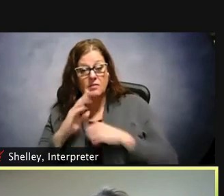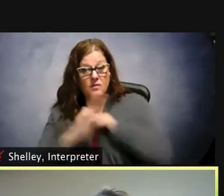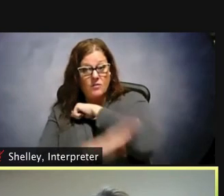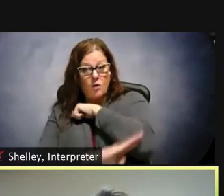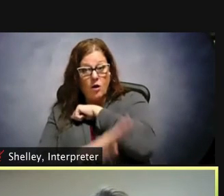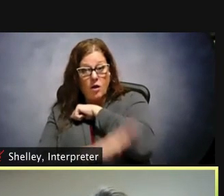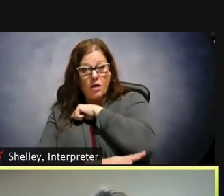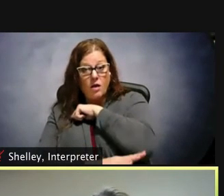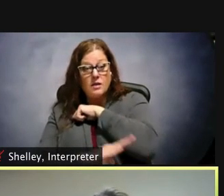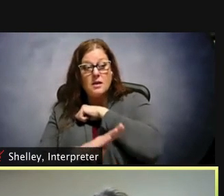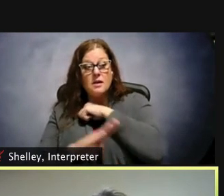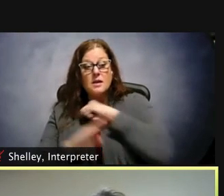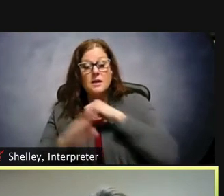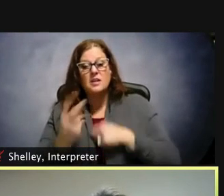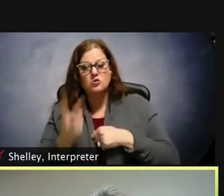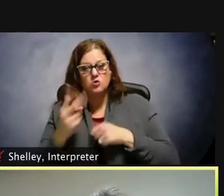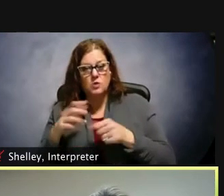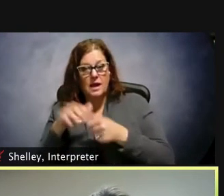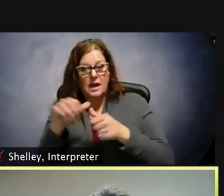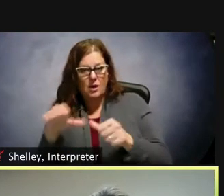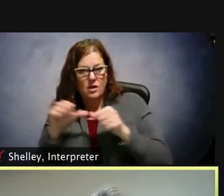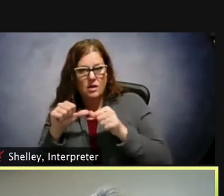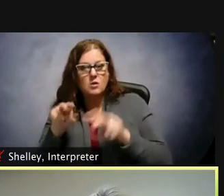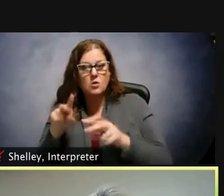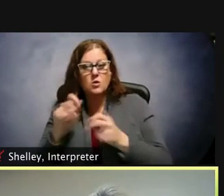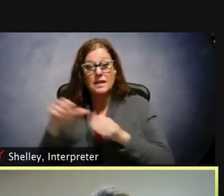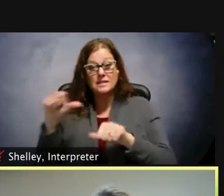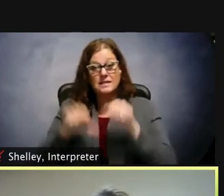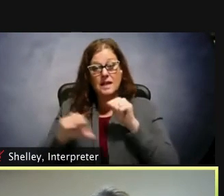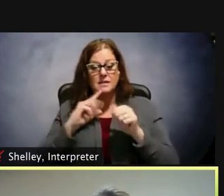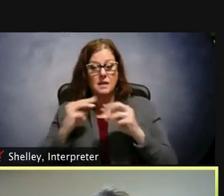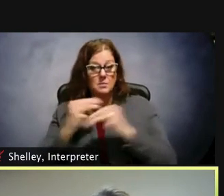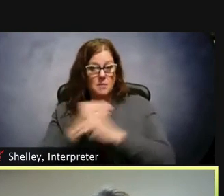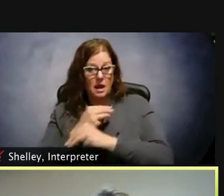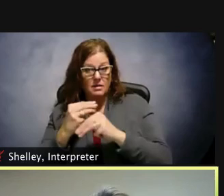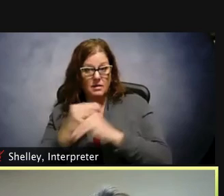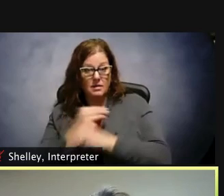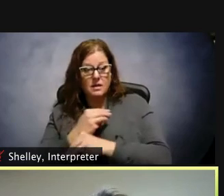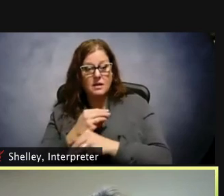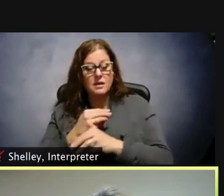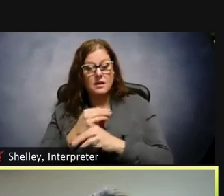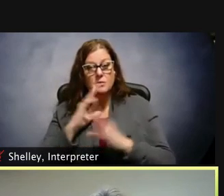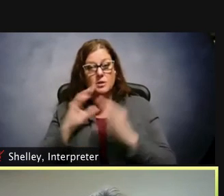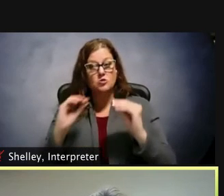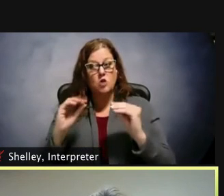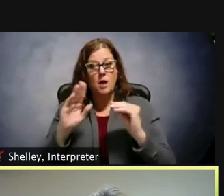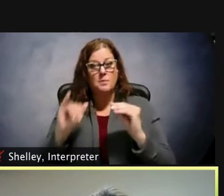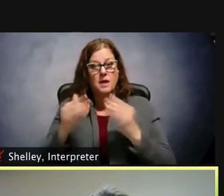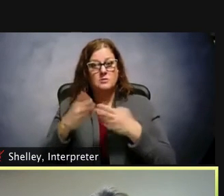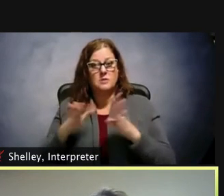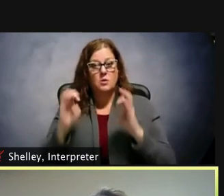in two areas, looking at science and math, to be taught by the gen ed teacher with